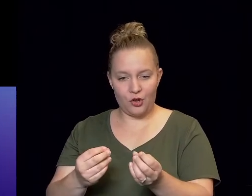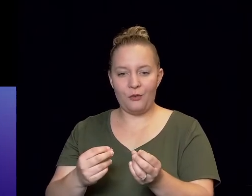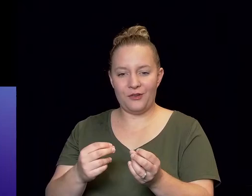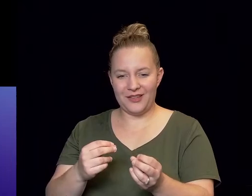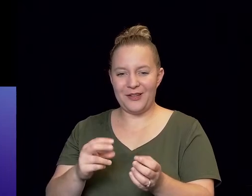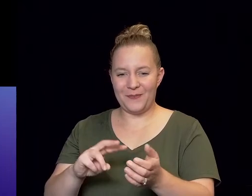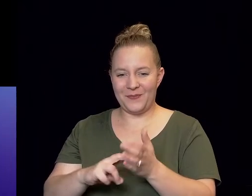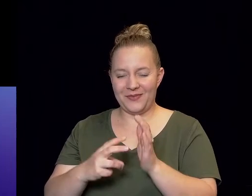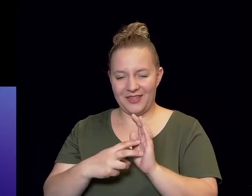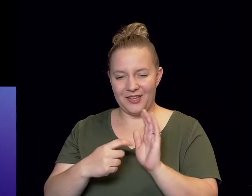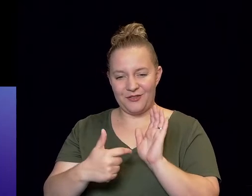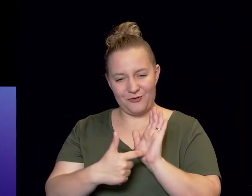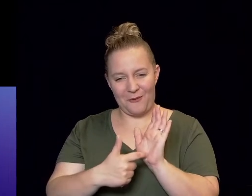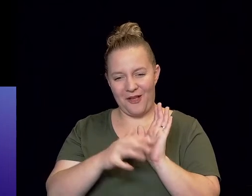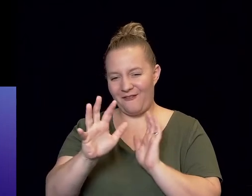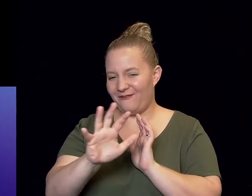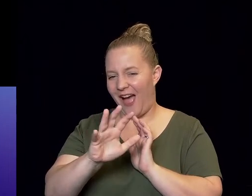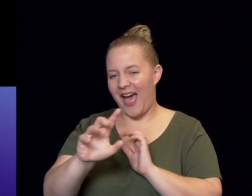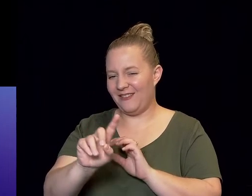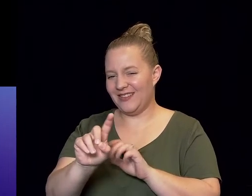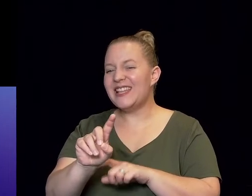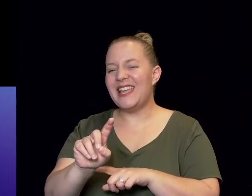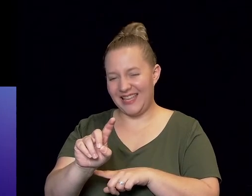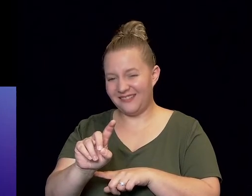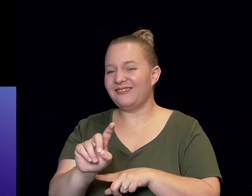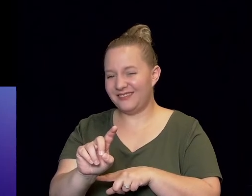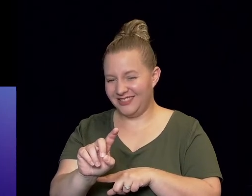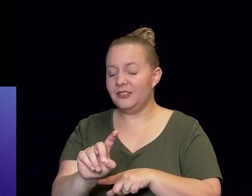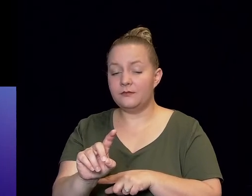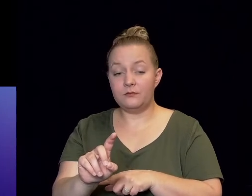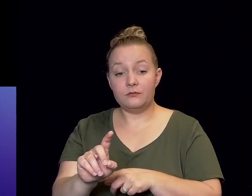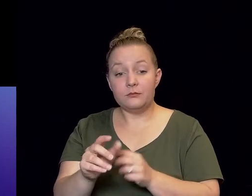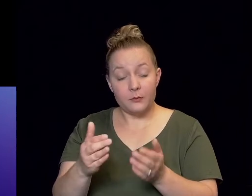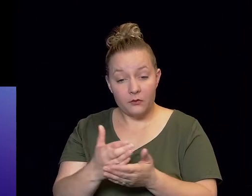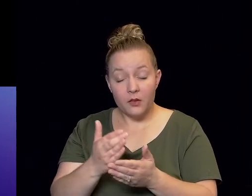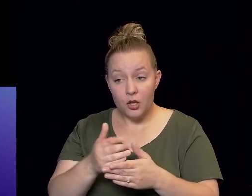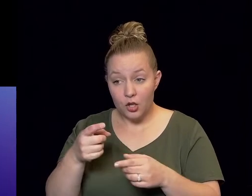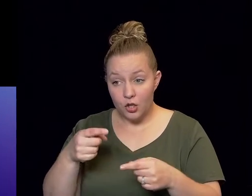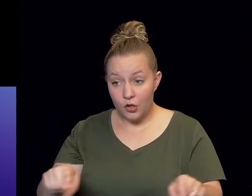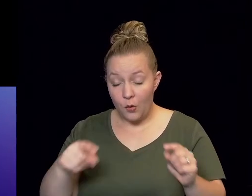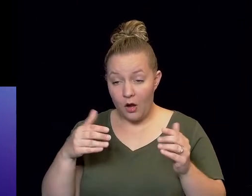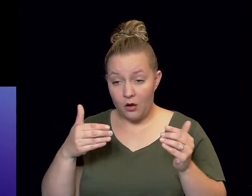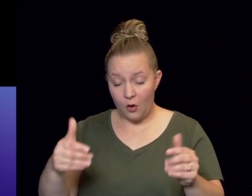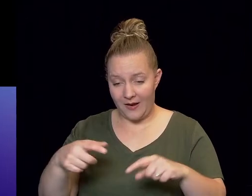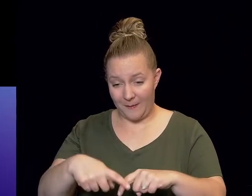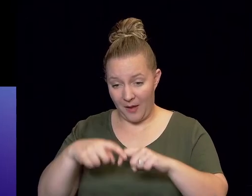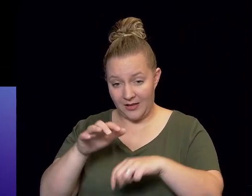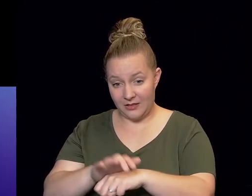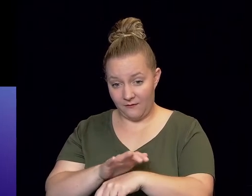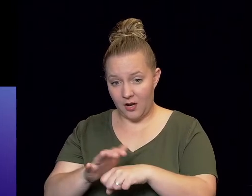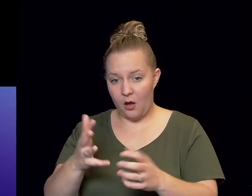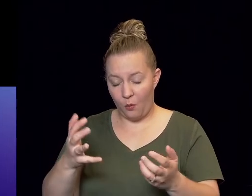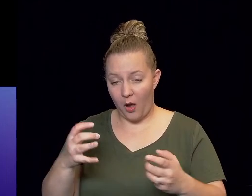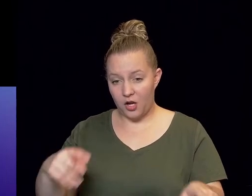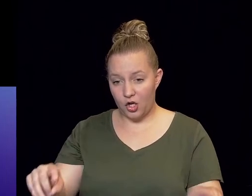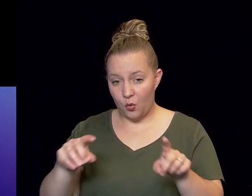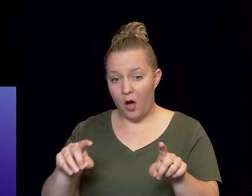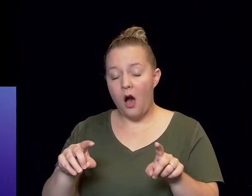that could be represented by 5d. All right, so you go ahead and pause this video. I want you to